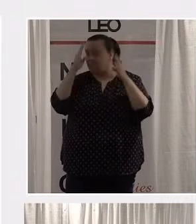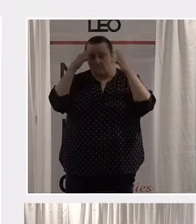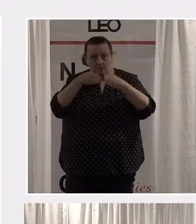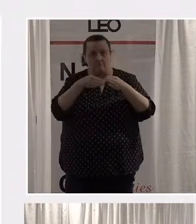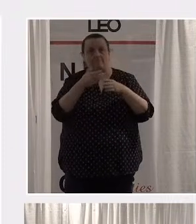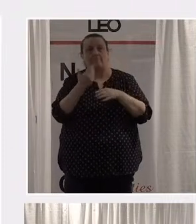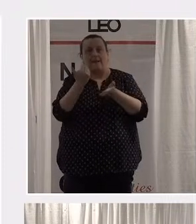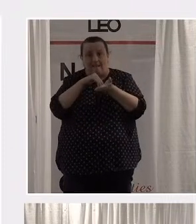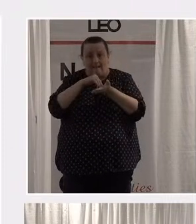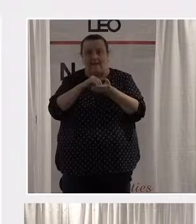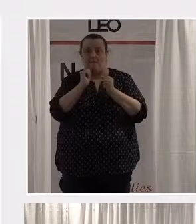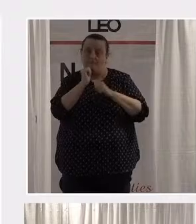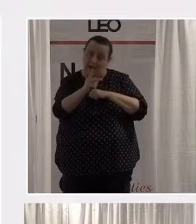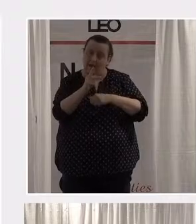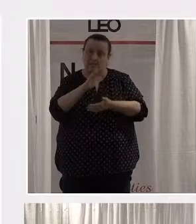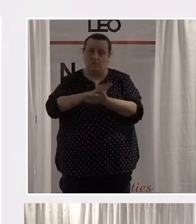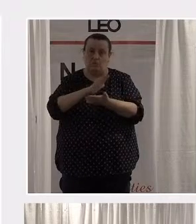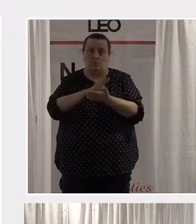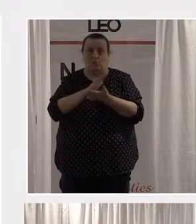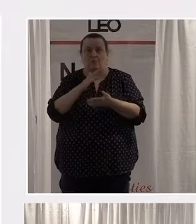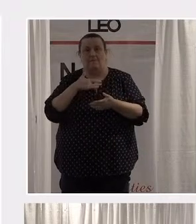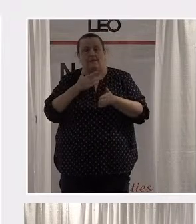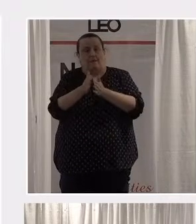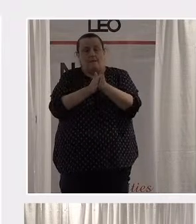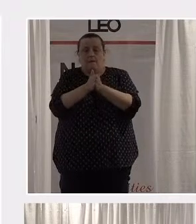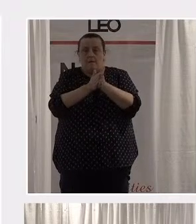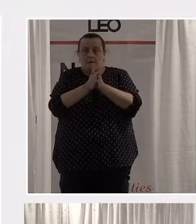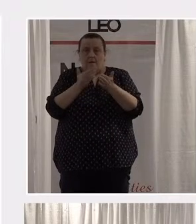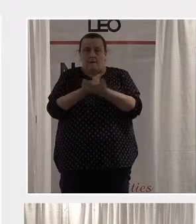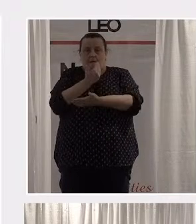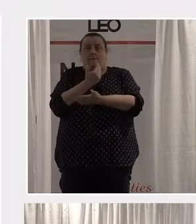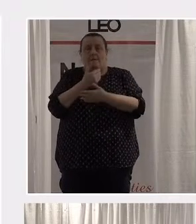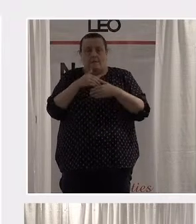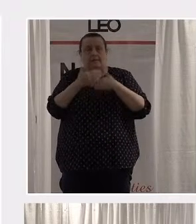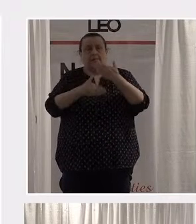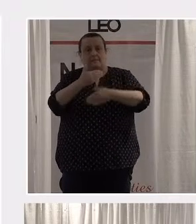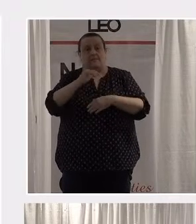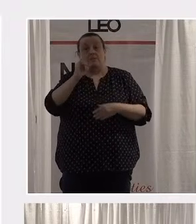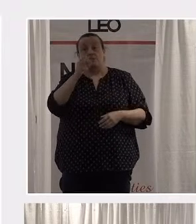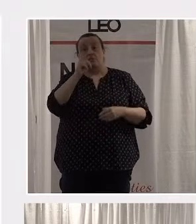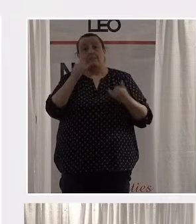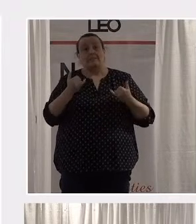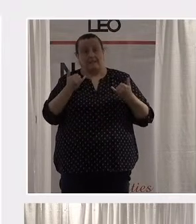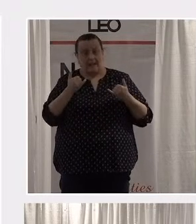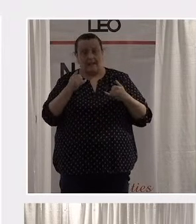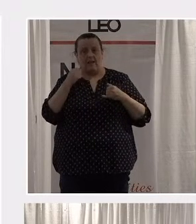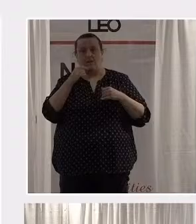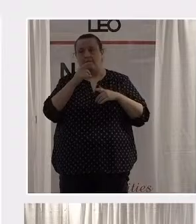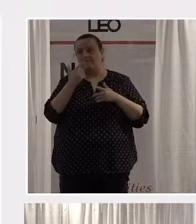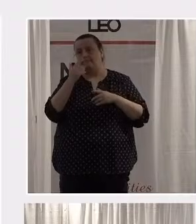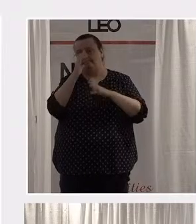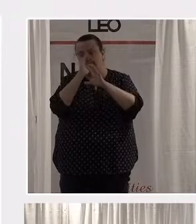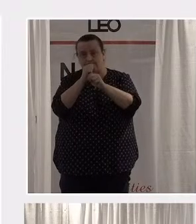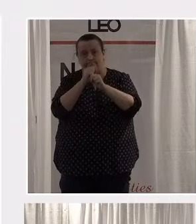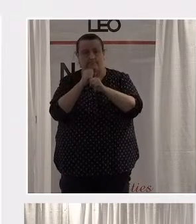RETURNING TO SCHOOL WITH A NEW PASSION. SINCE THEN, JEAN IS SPECIFICALLY DRAWN TO NEUROSCIENCE